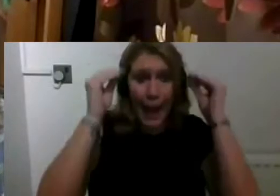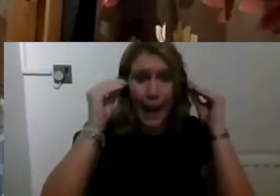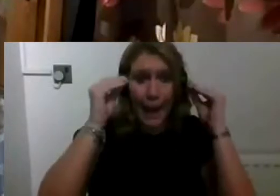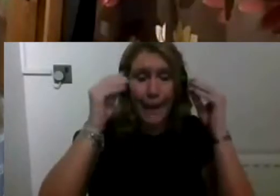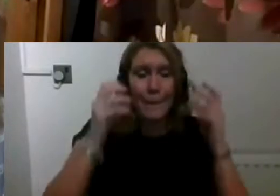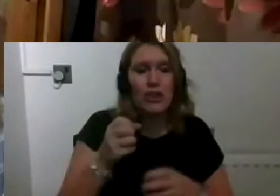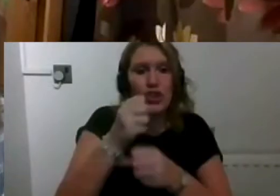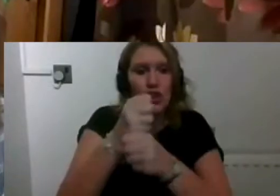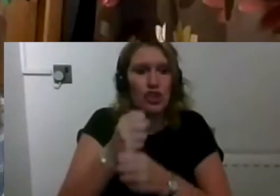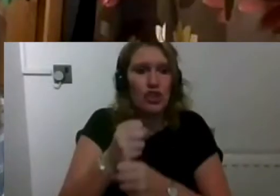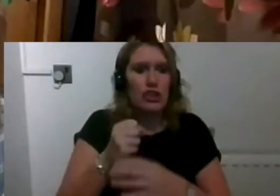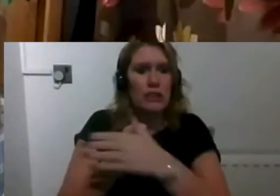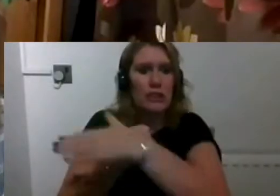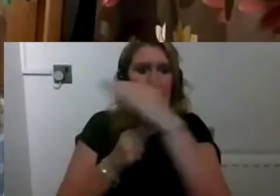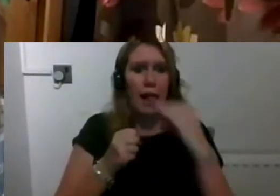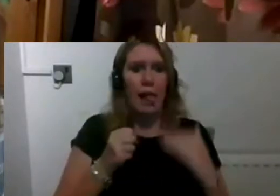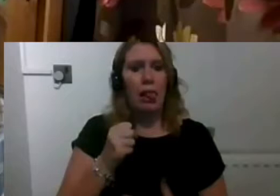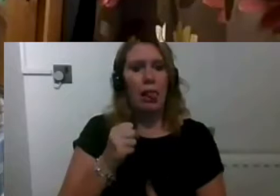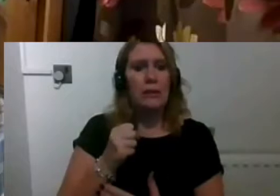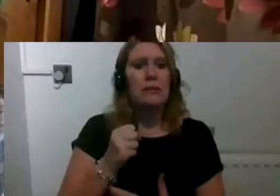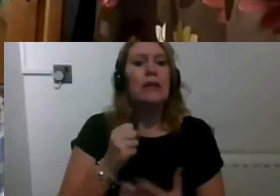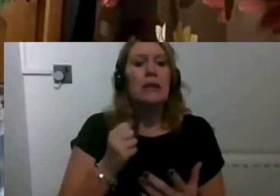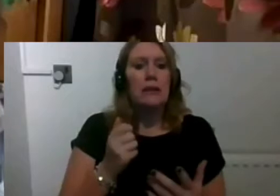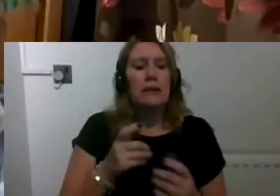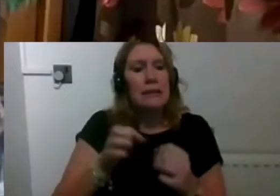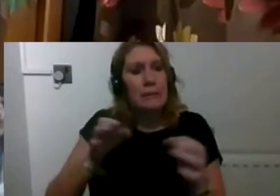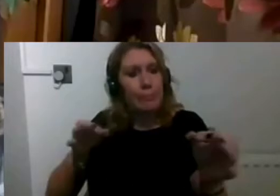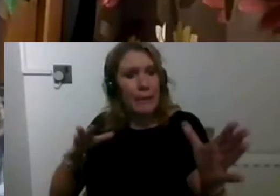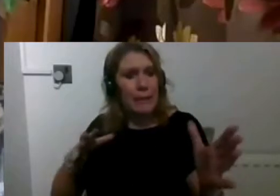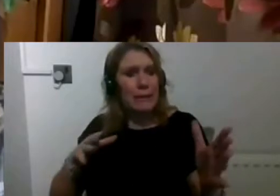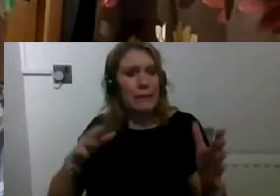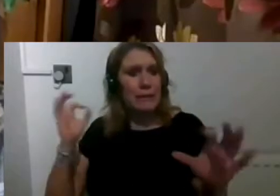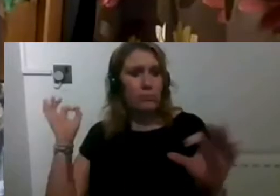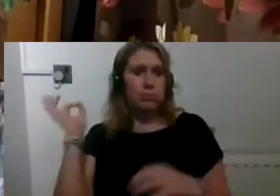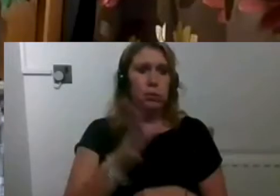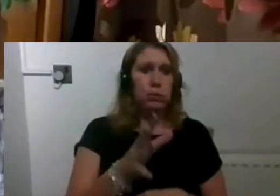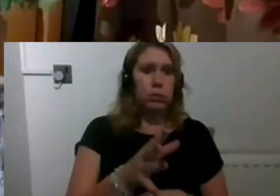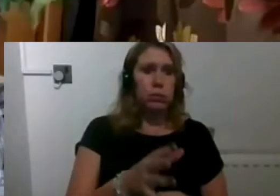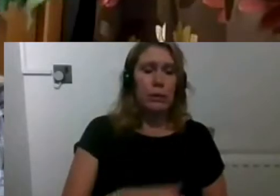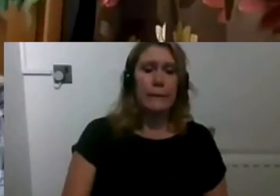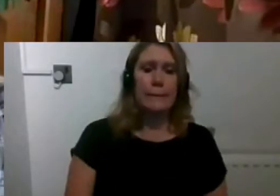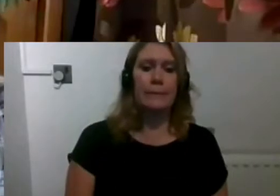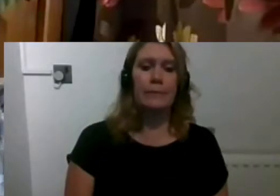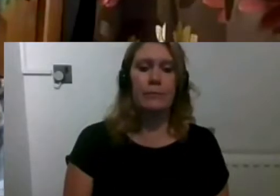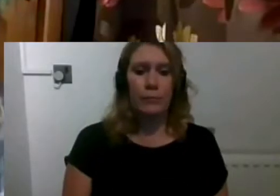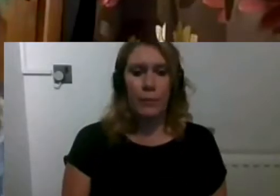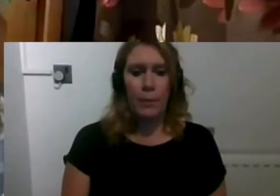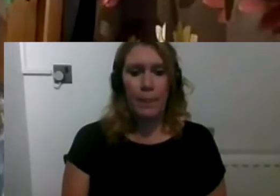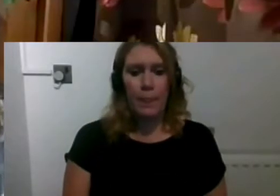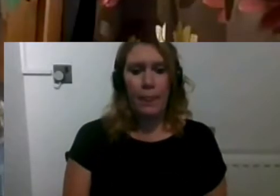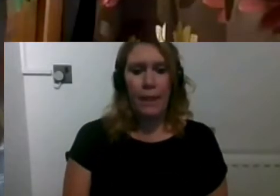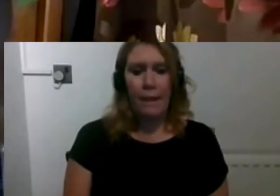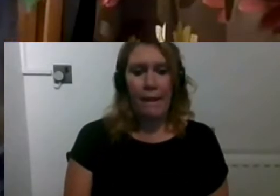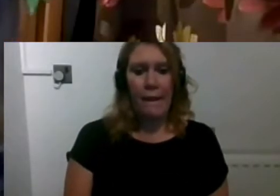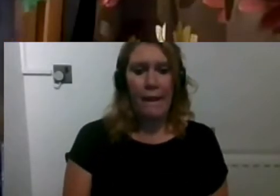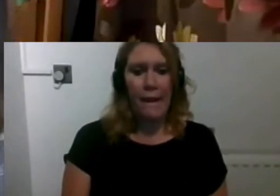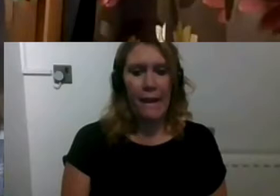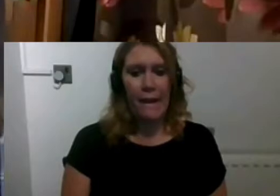shields, spears and ragged garments. I thought as a pacifist how can I get a